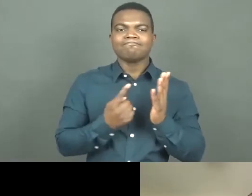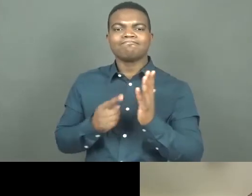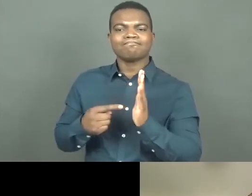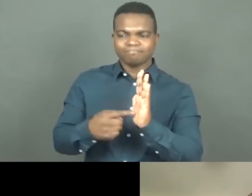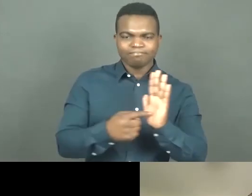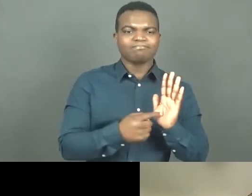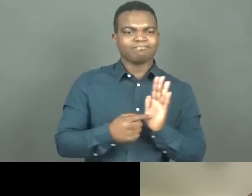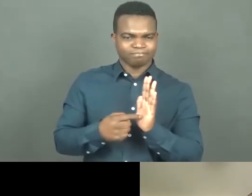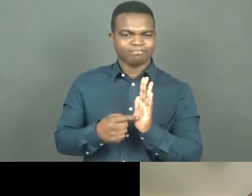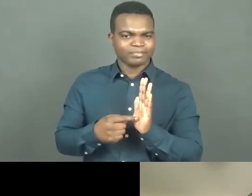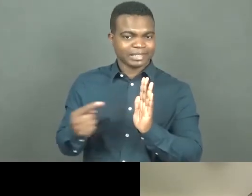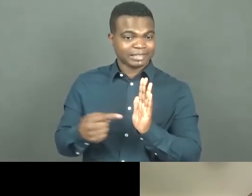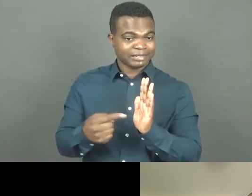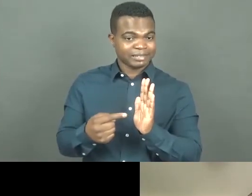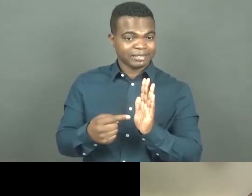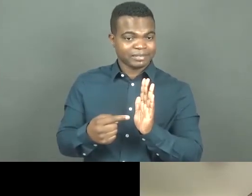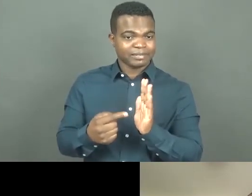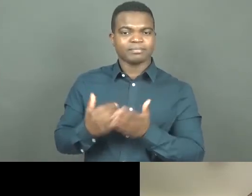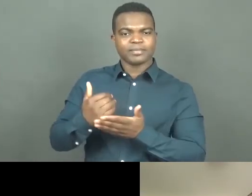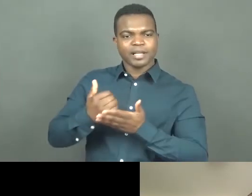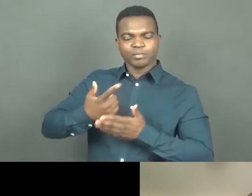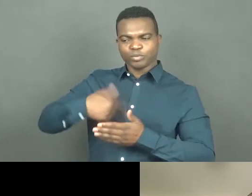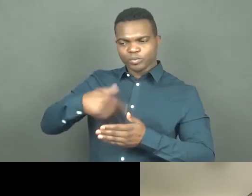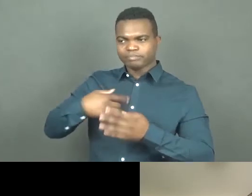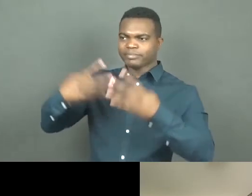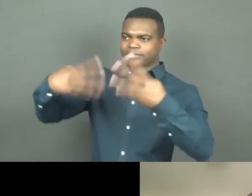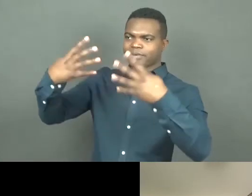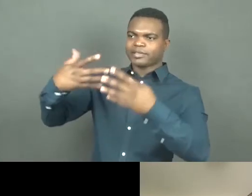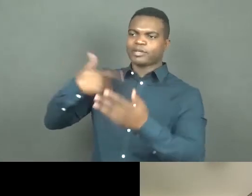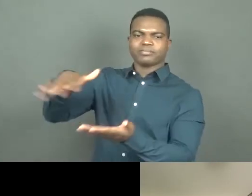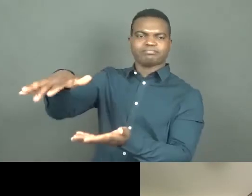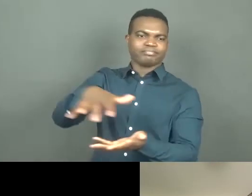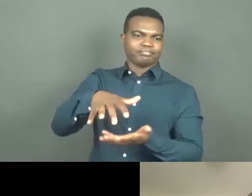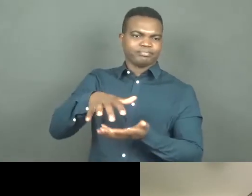all kinds of report. We had to work with them, because we wanted a disability monograph